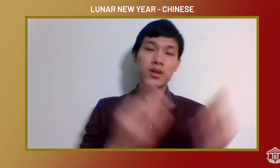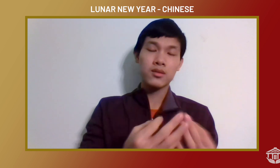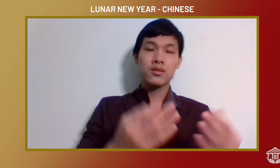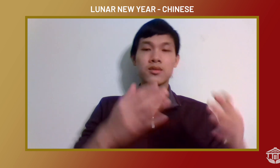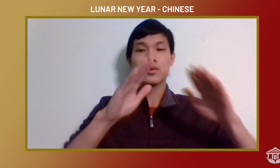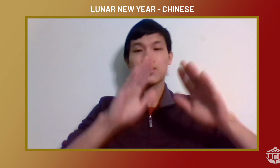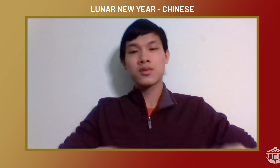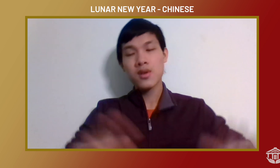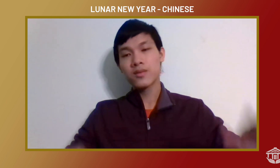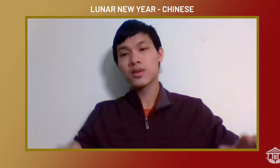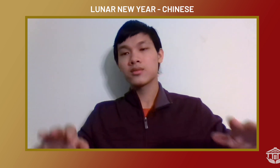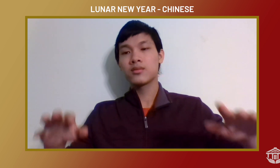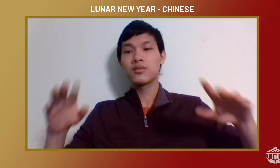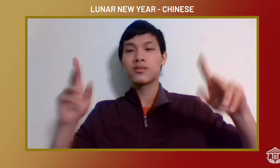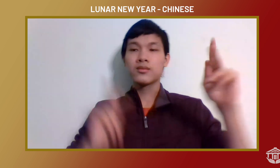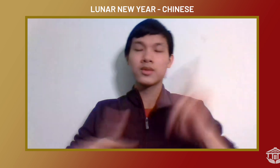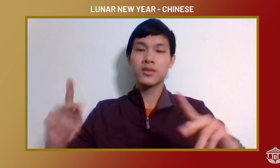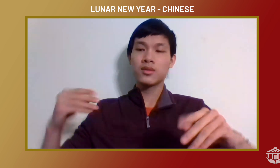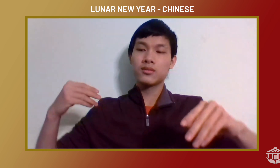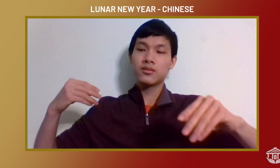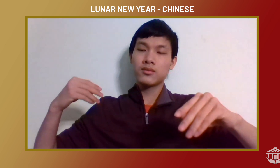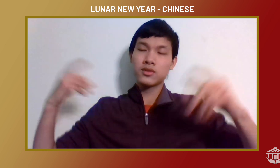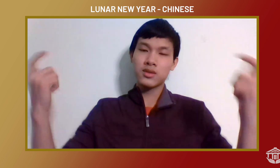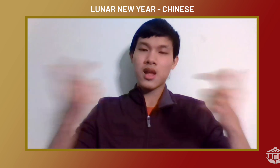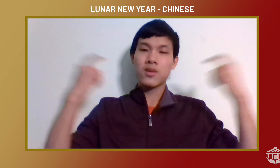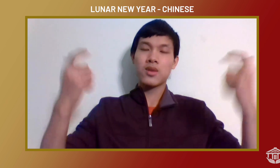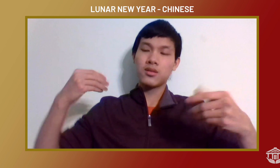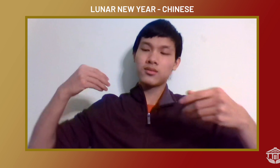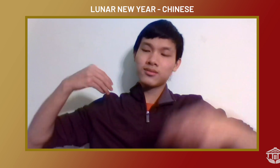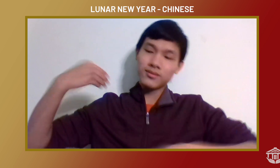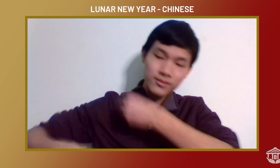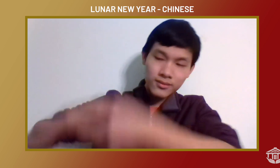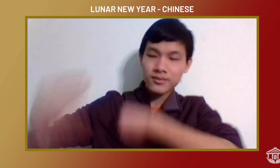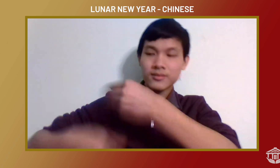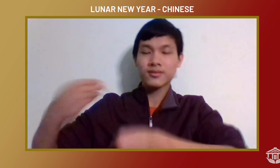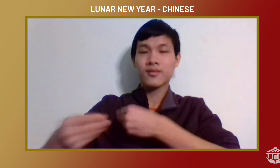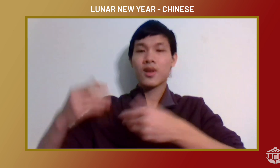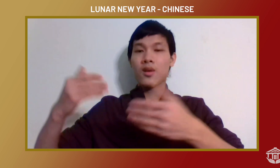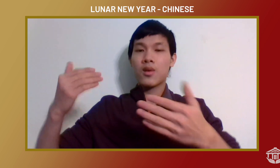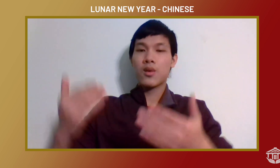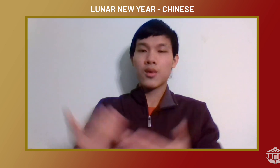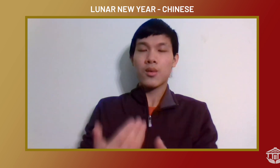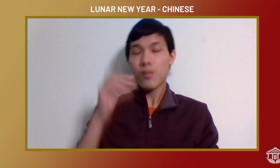To celebrate this holiday everyone comes together to celebrate traditions between